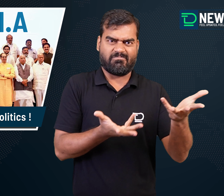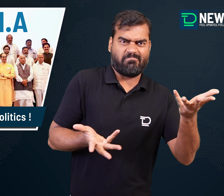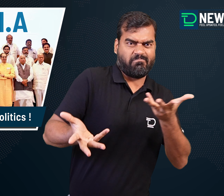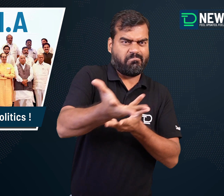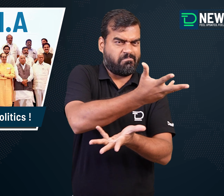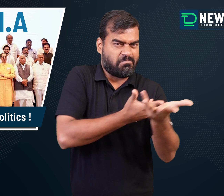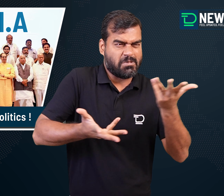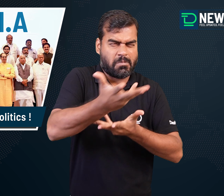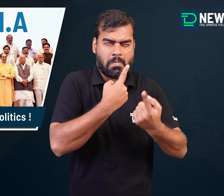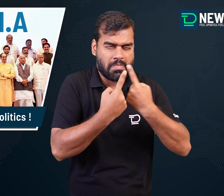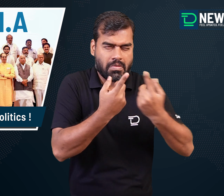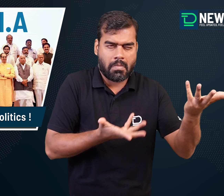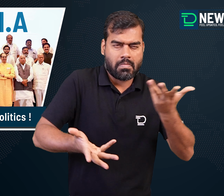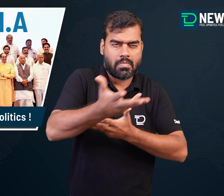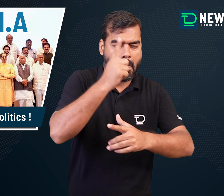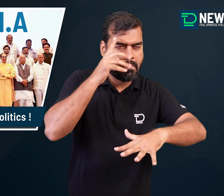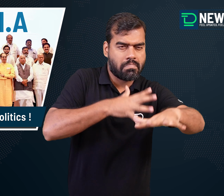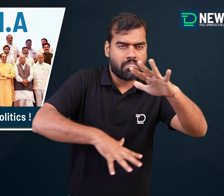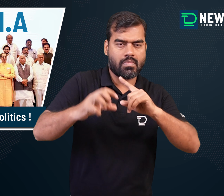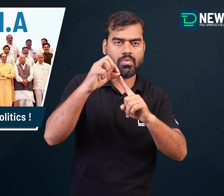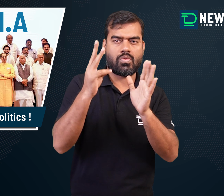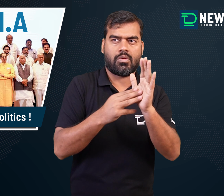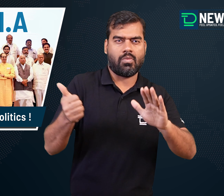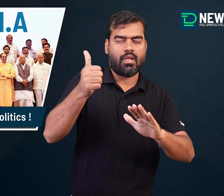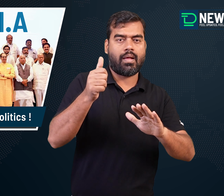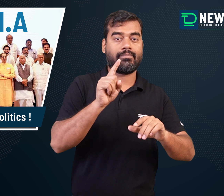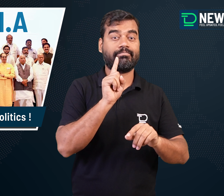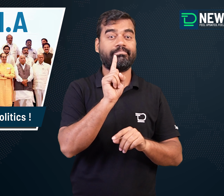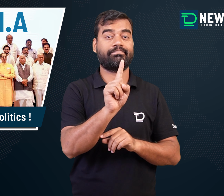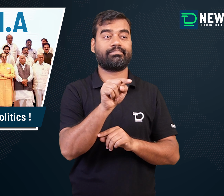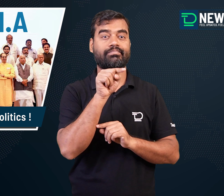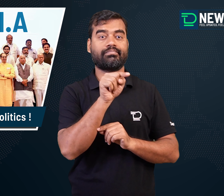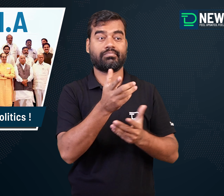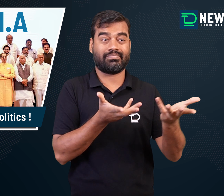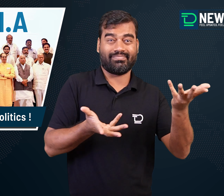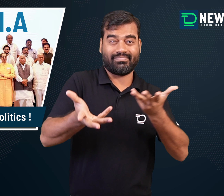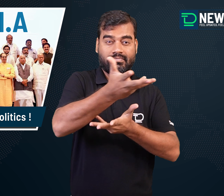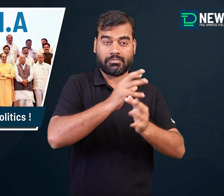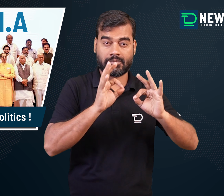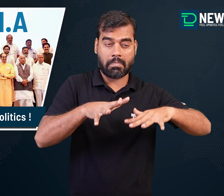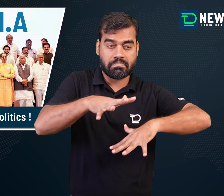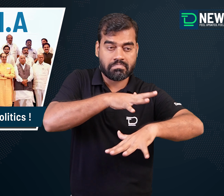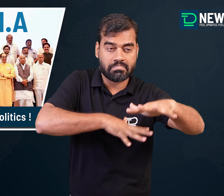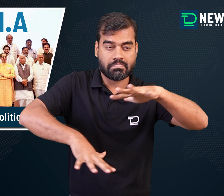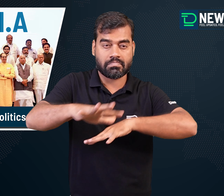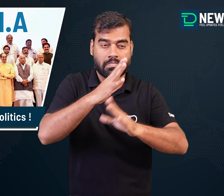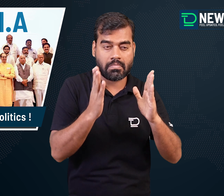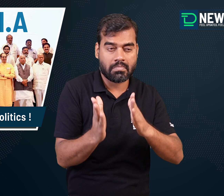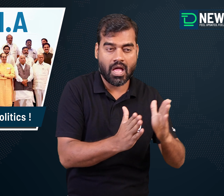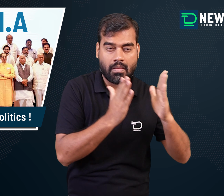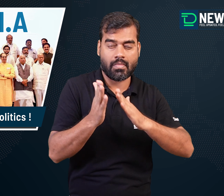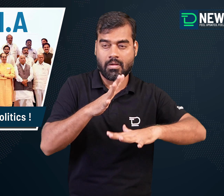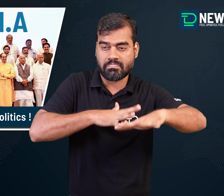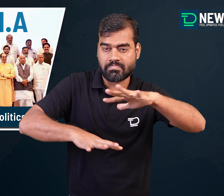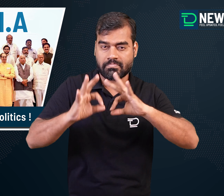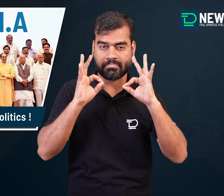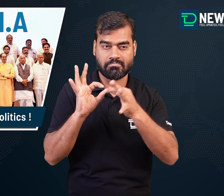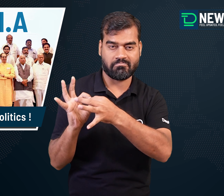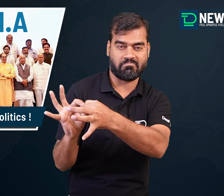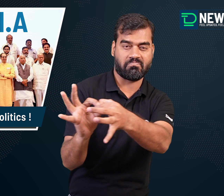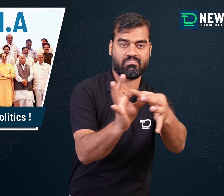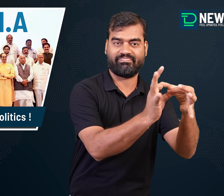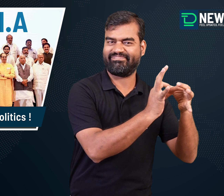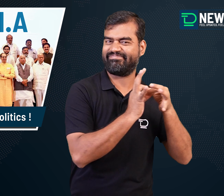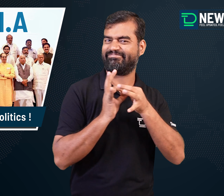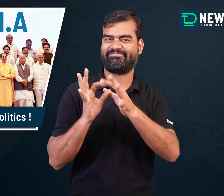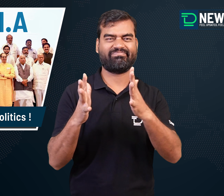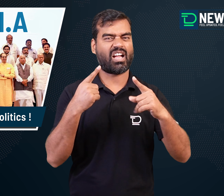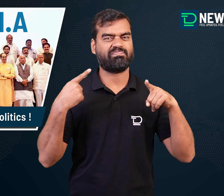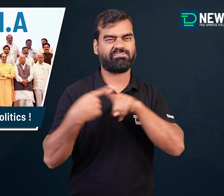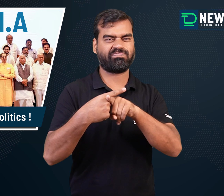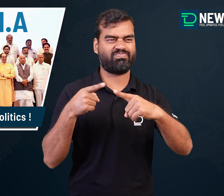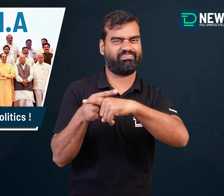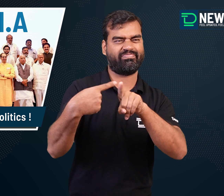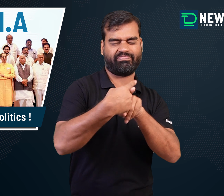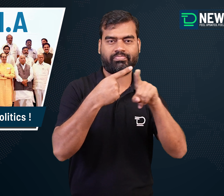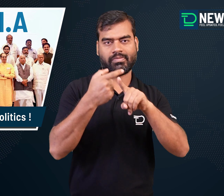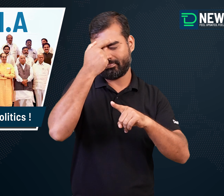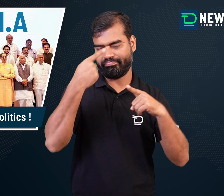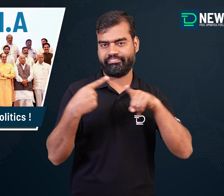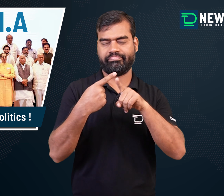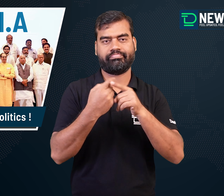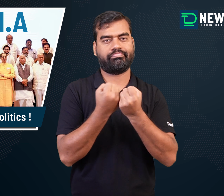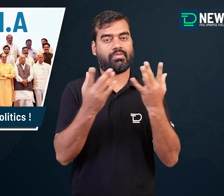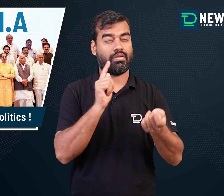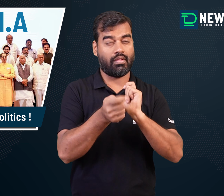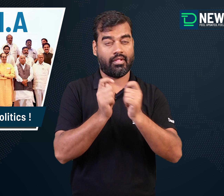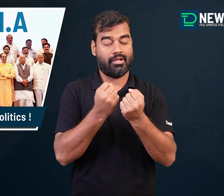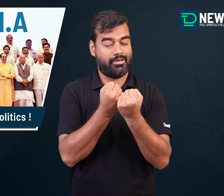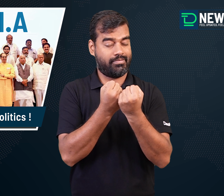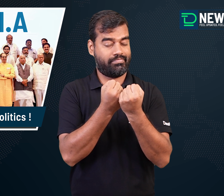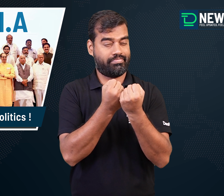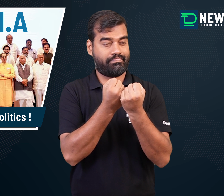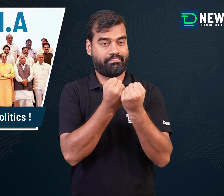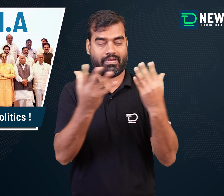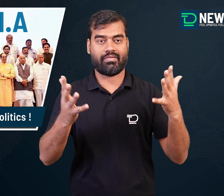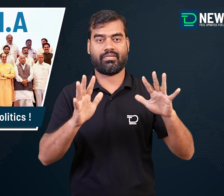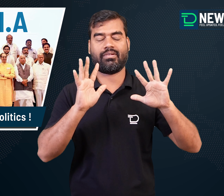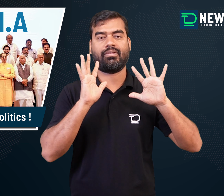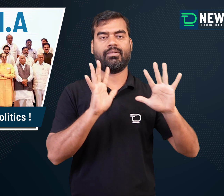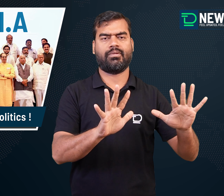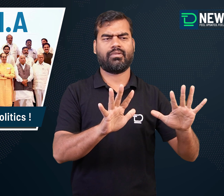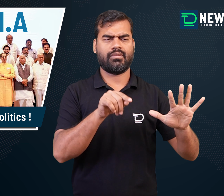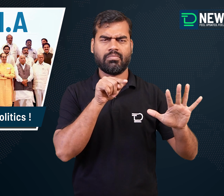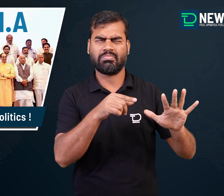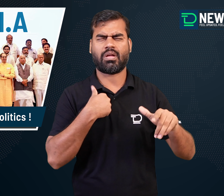But in between, there are many changes in the team.